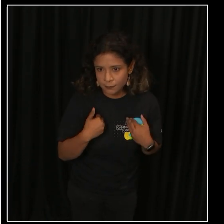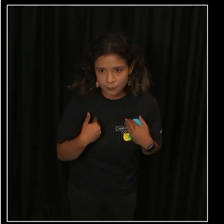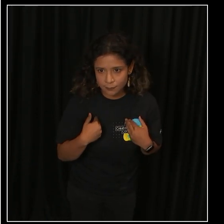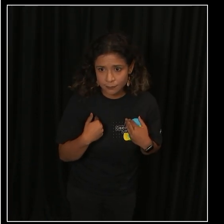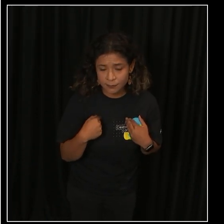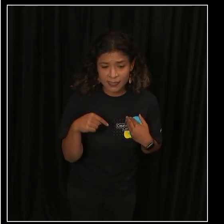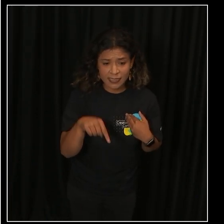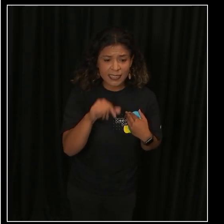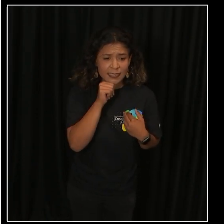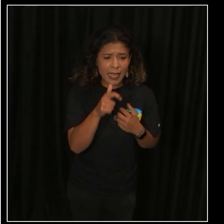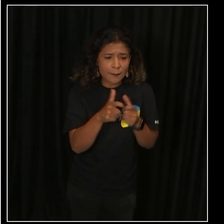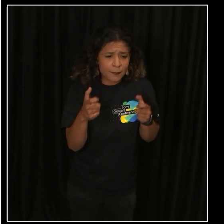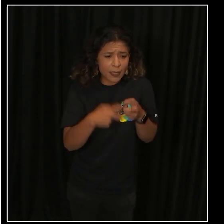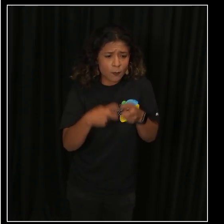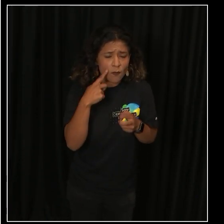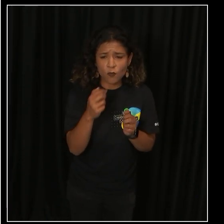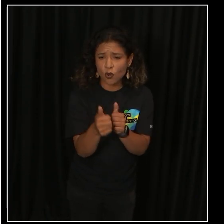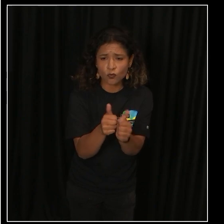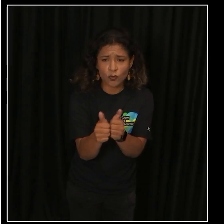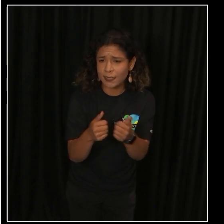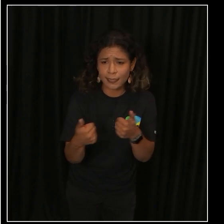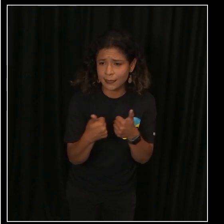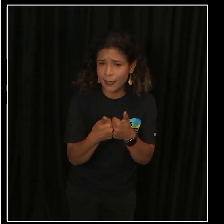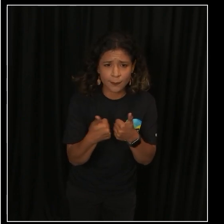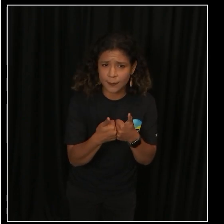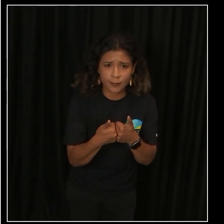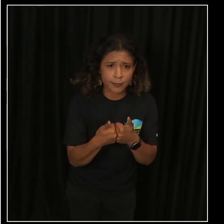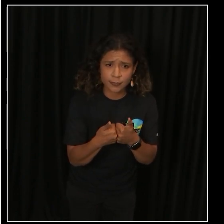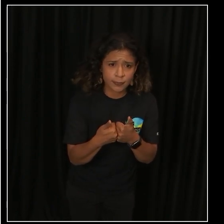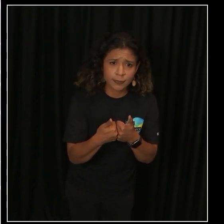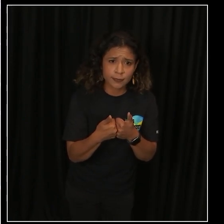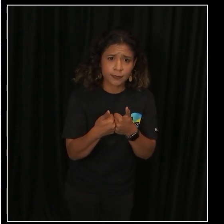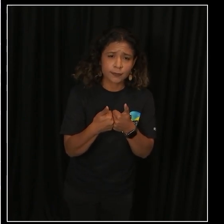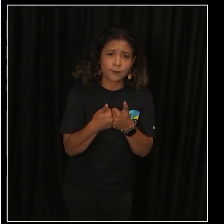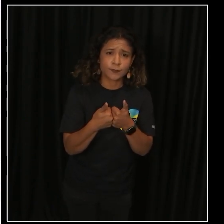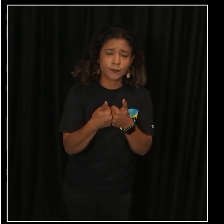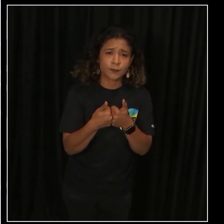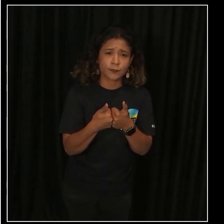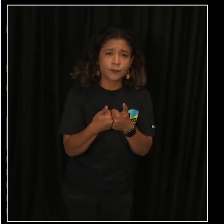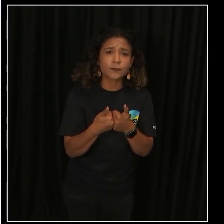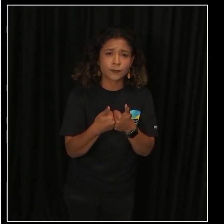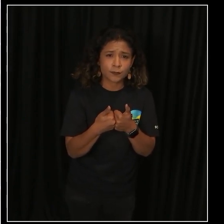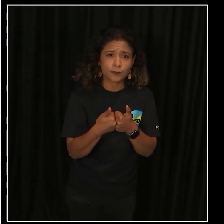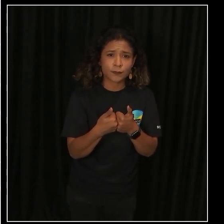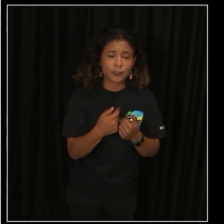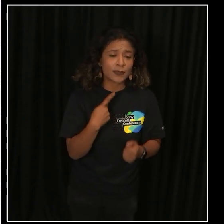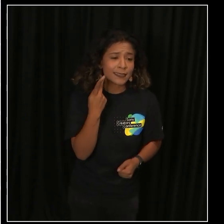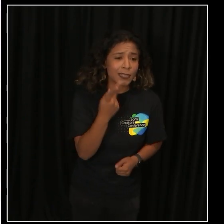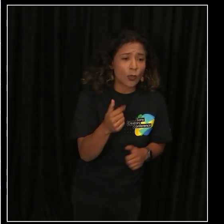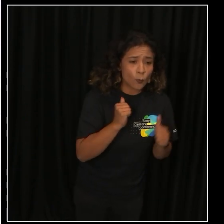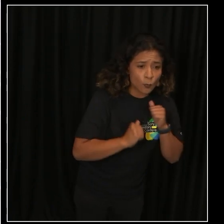As you can see, a lot lengthening performance and game design are constrained a lot.